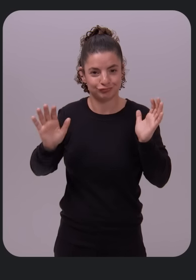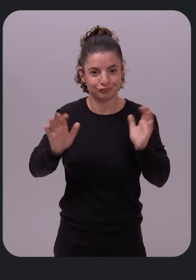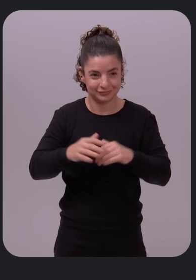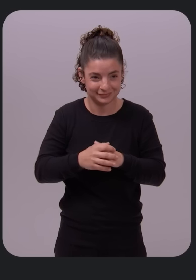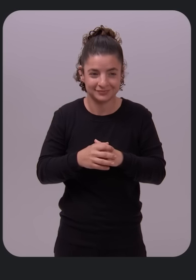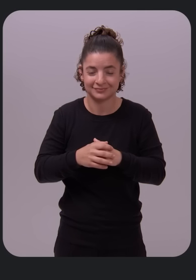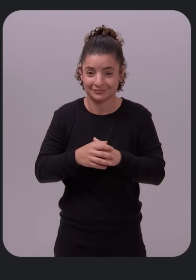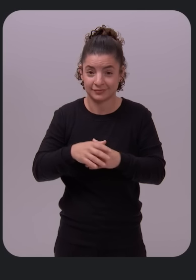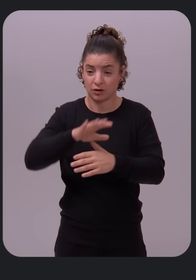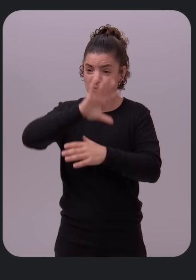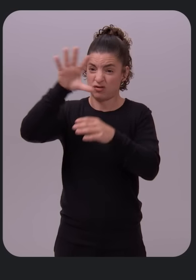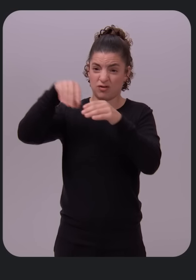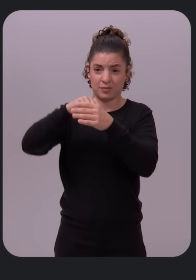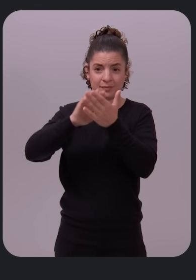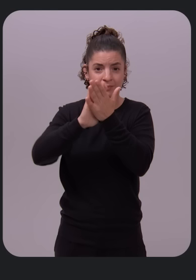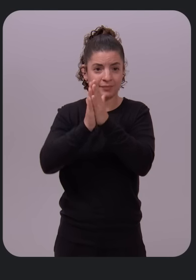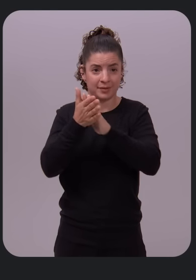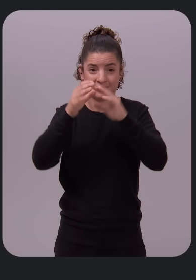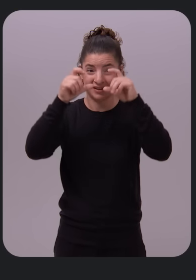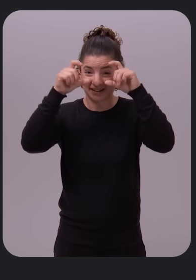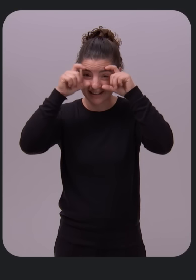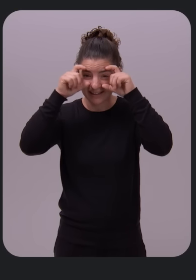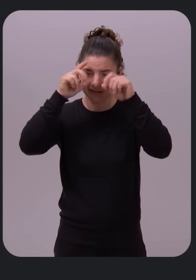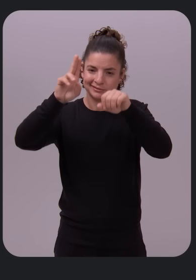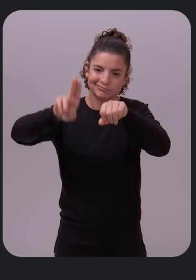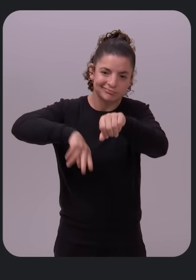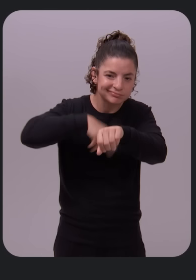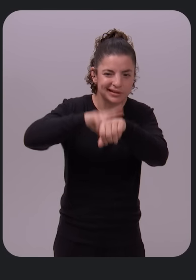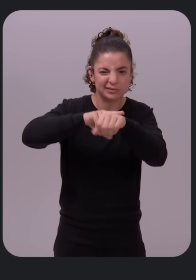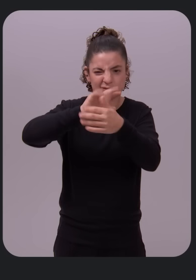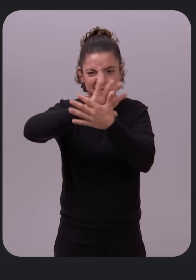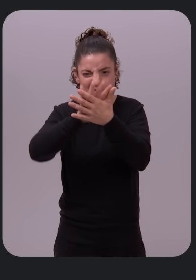All this makes glasses a natural form factor for AI,